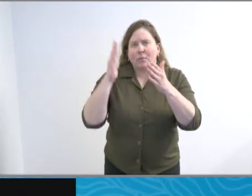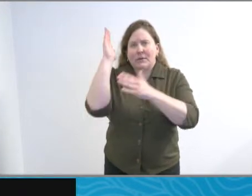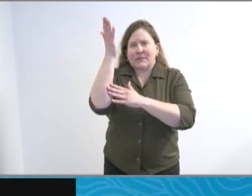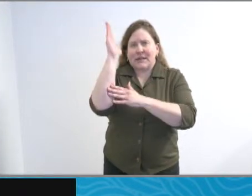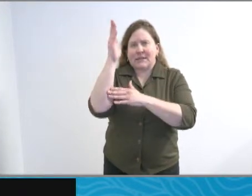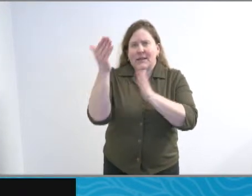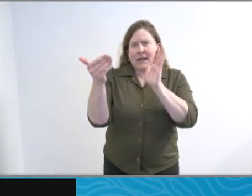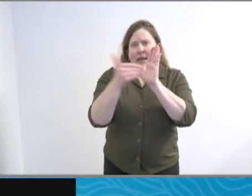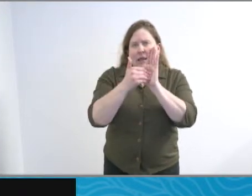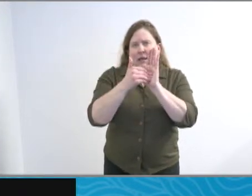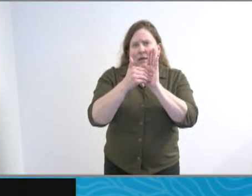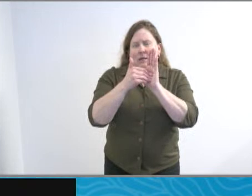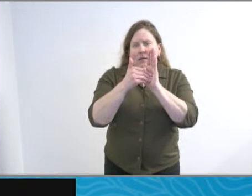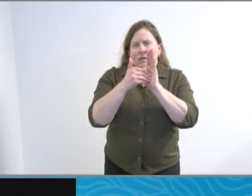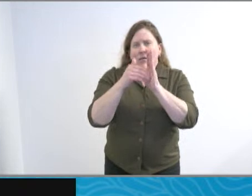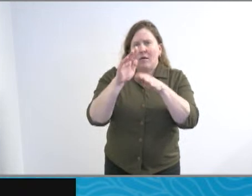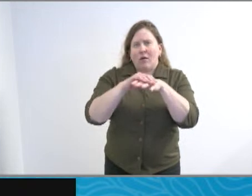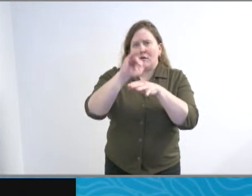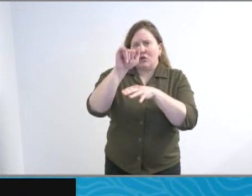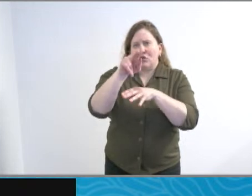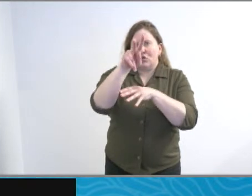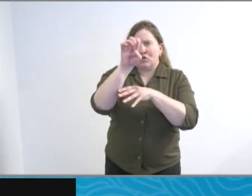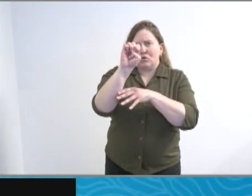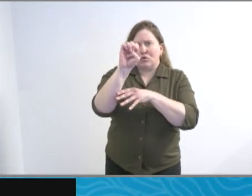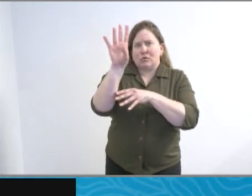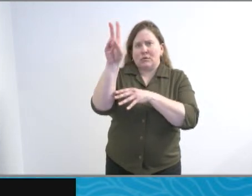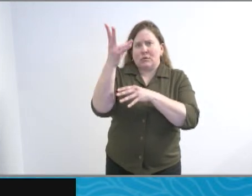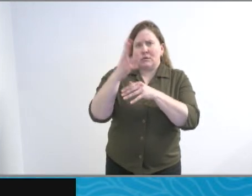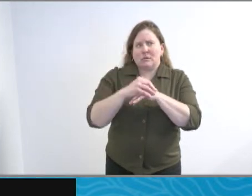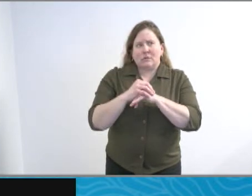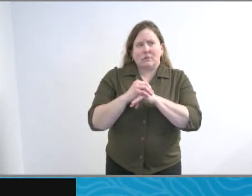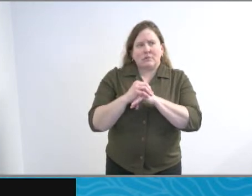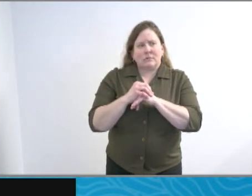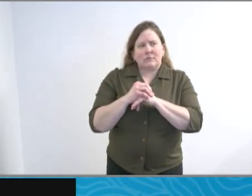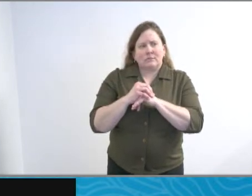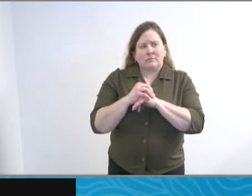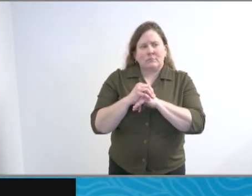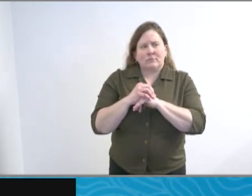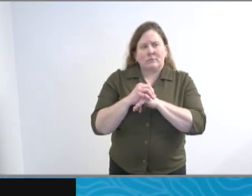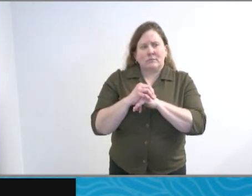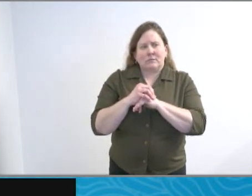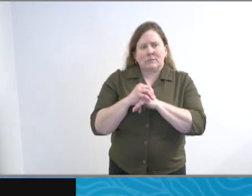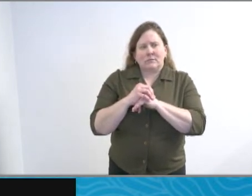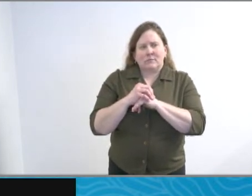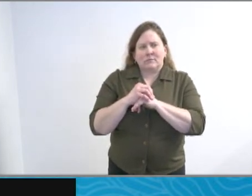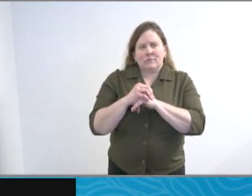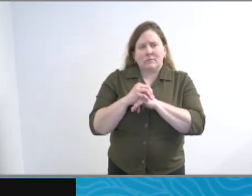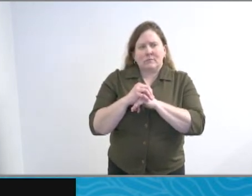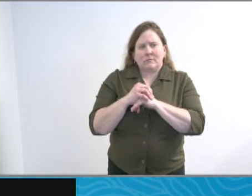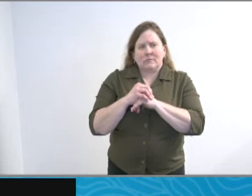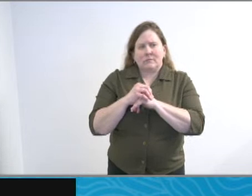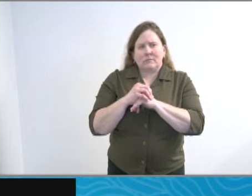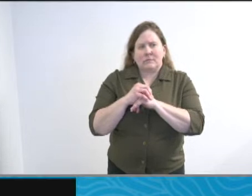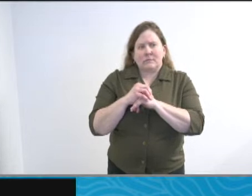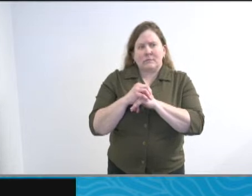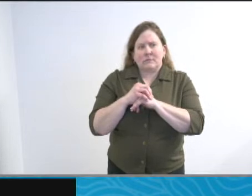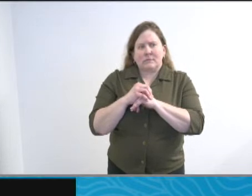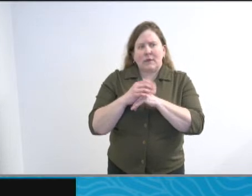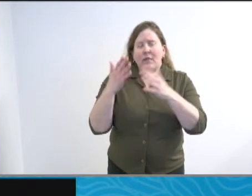So in closing, just really wanted to thank you so much for being a part of this.